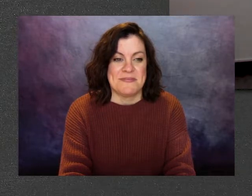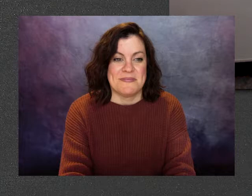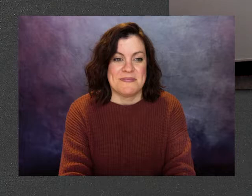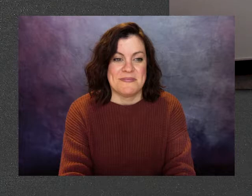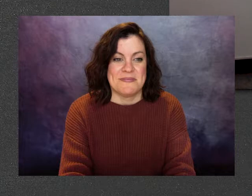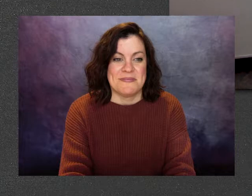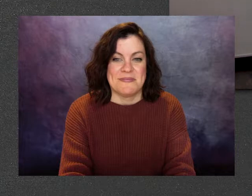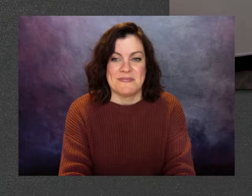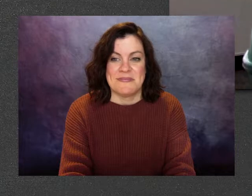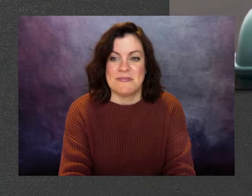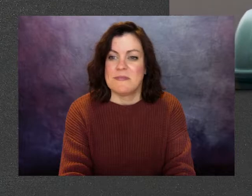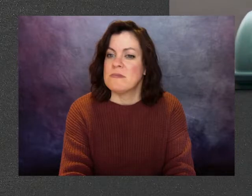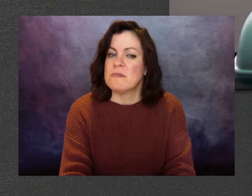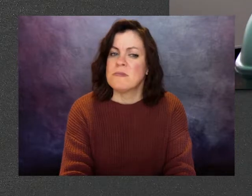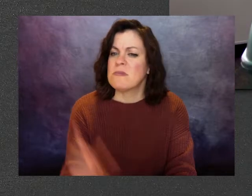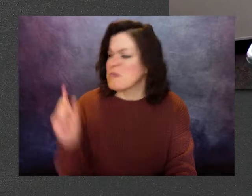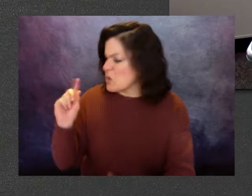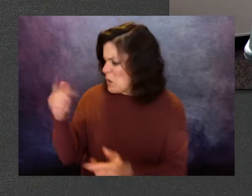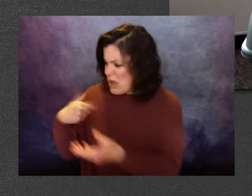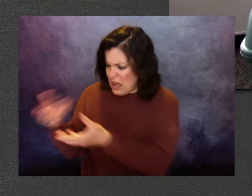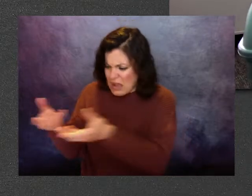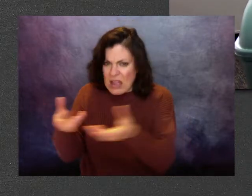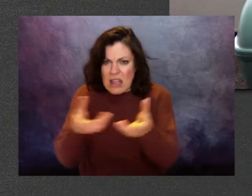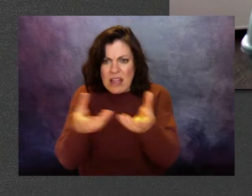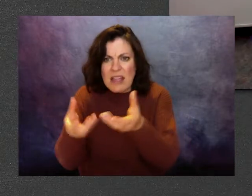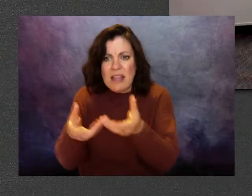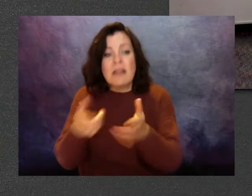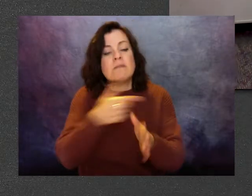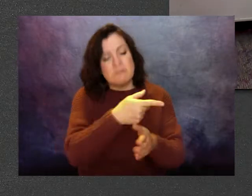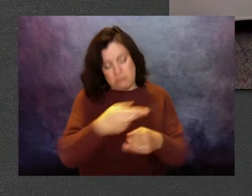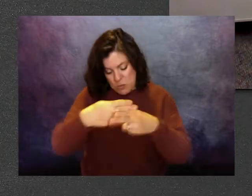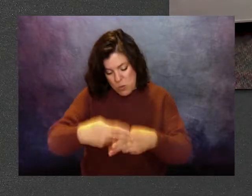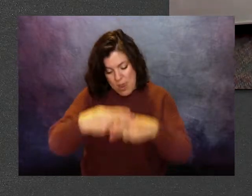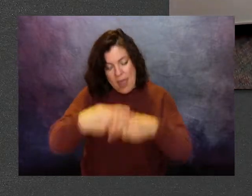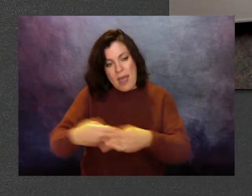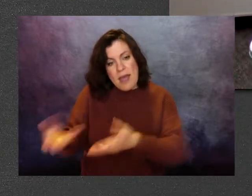Where would you like her? On the scale Okay.